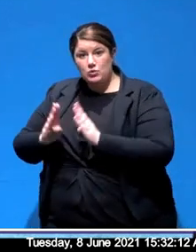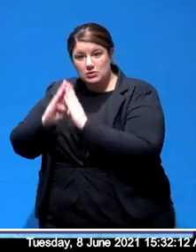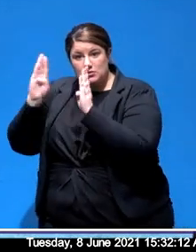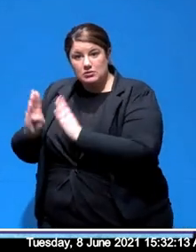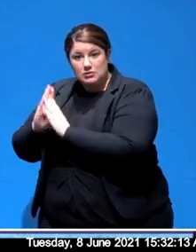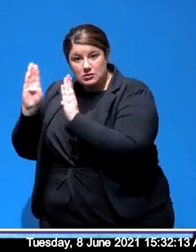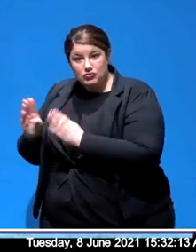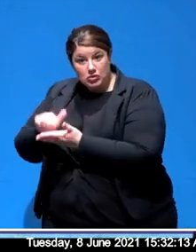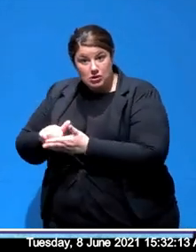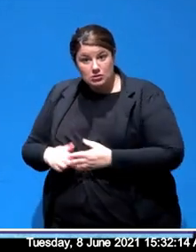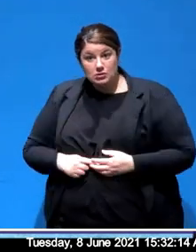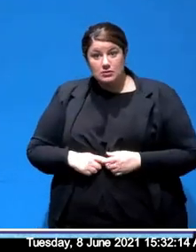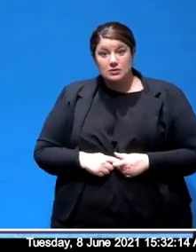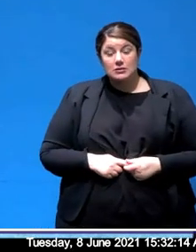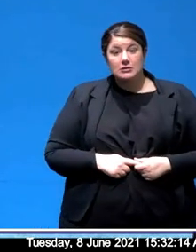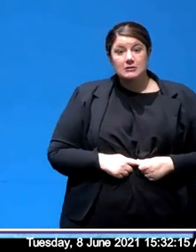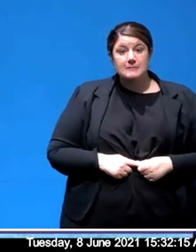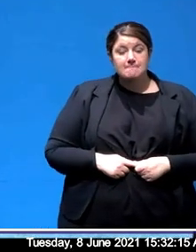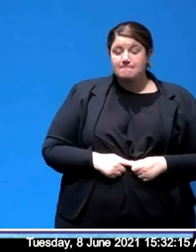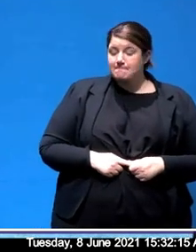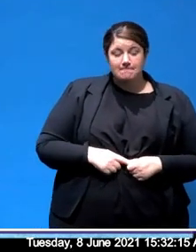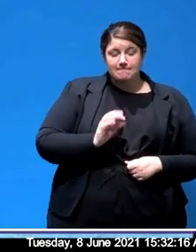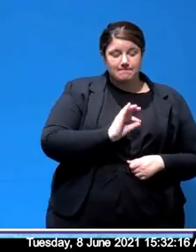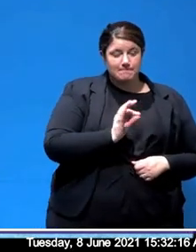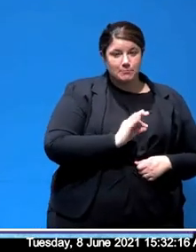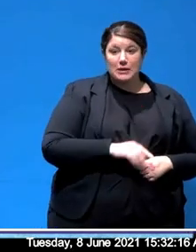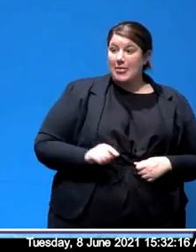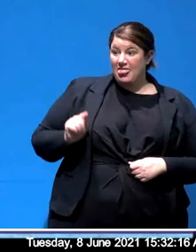They were the ones who were responsible for the initial report that